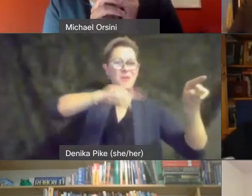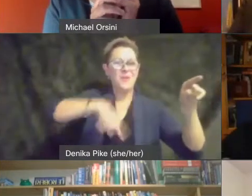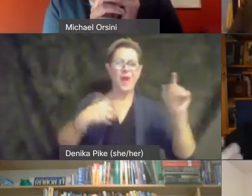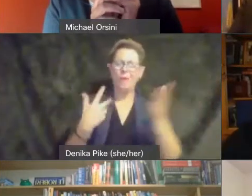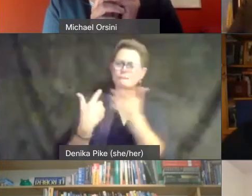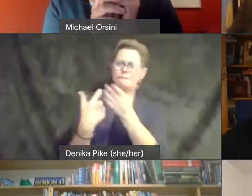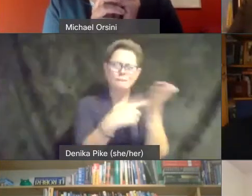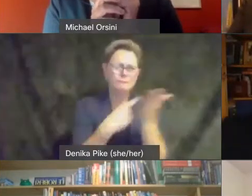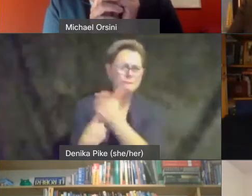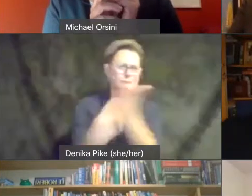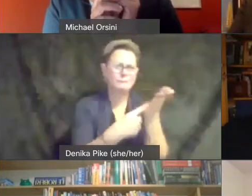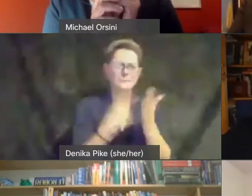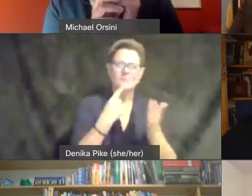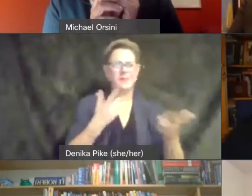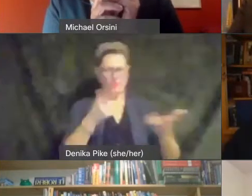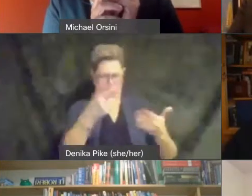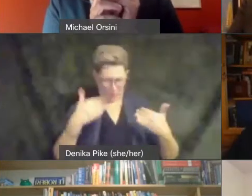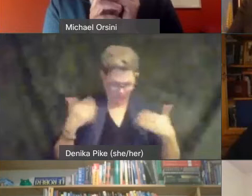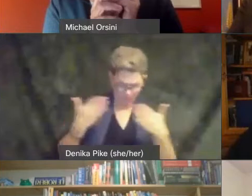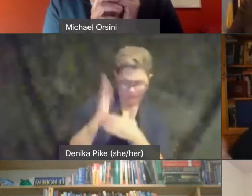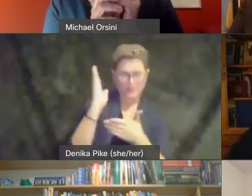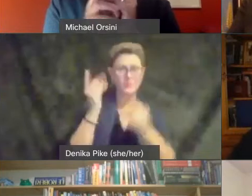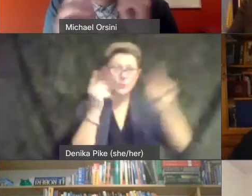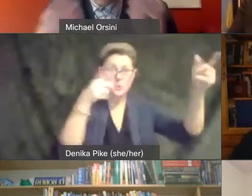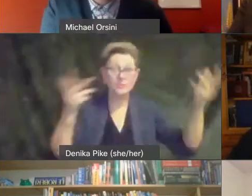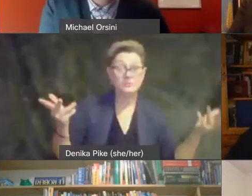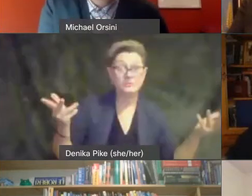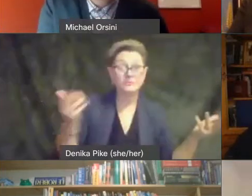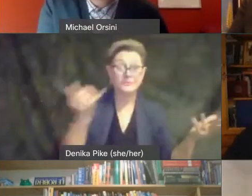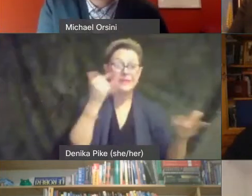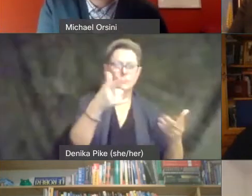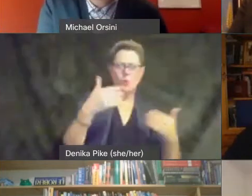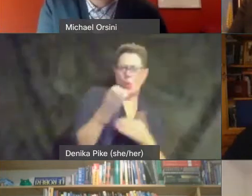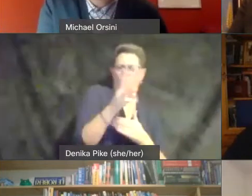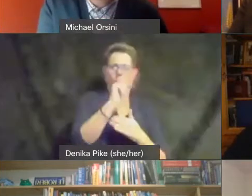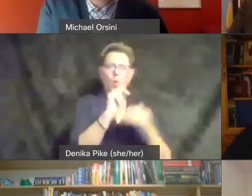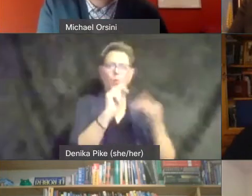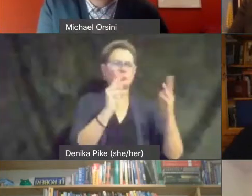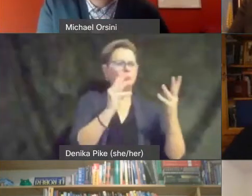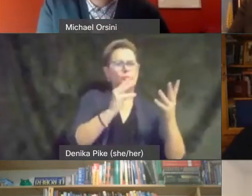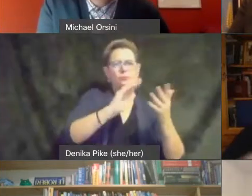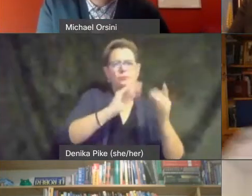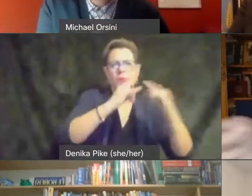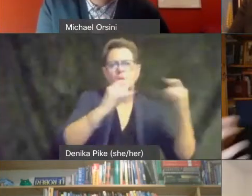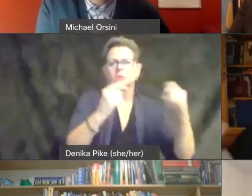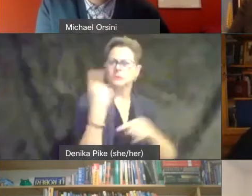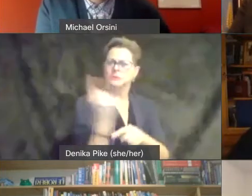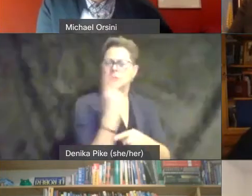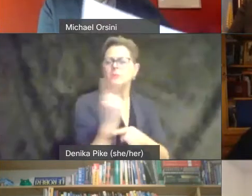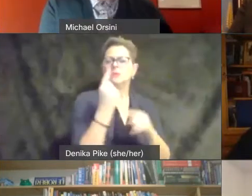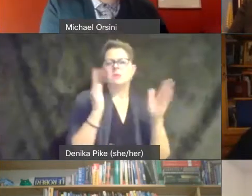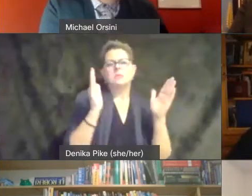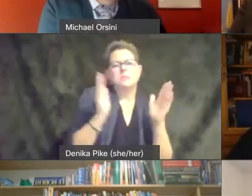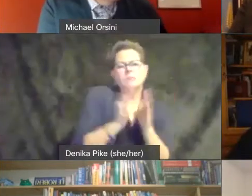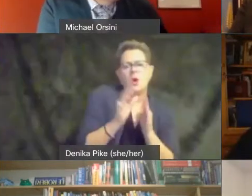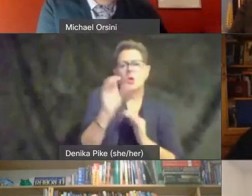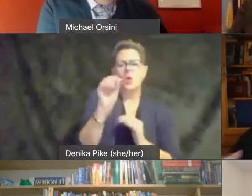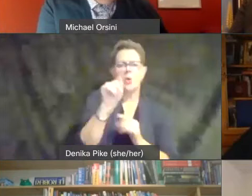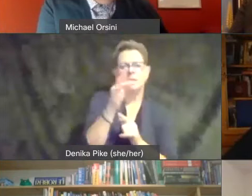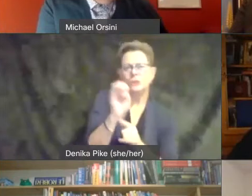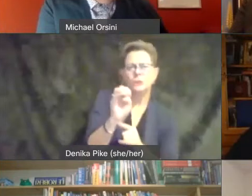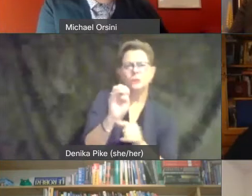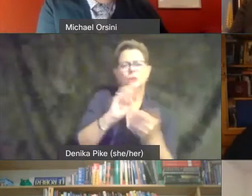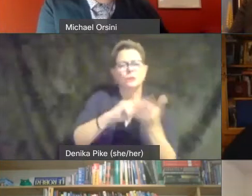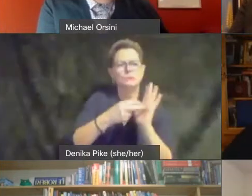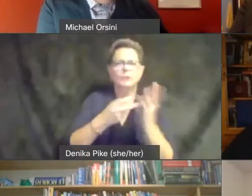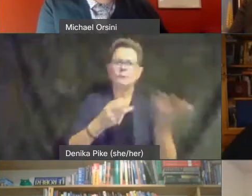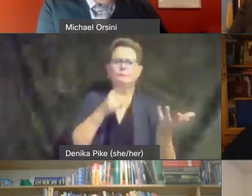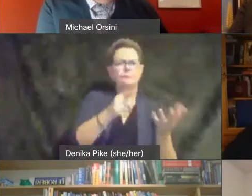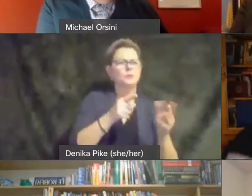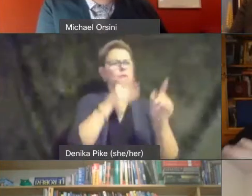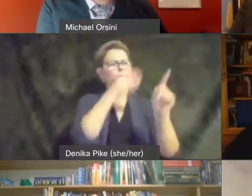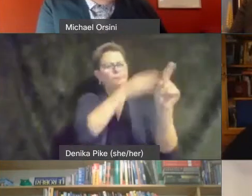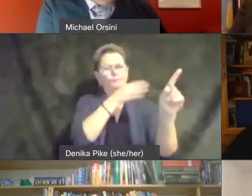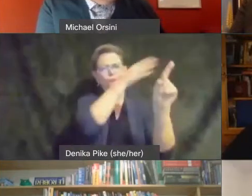Do you have a right to go to these places if you own property there if you have been often an intergenerational member of the community seasonal property owners are not really invaders.